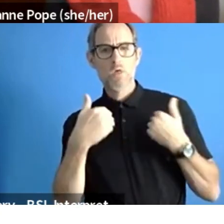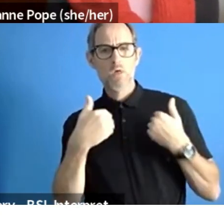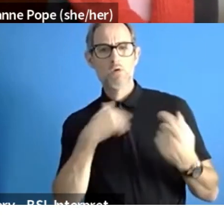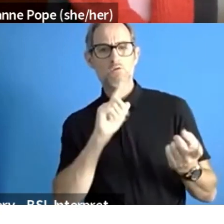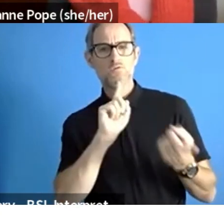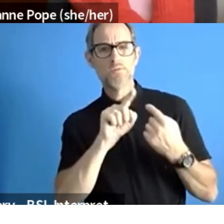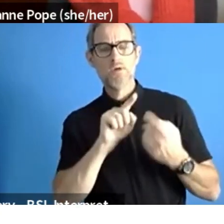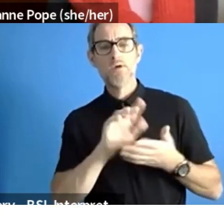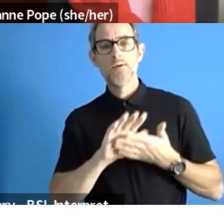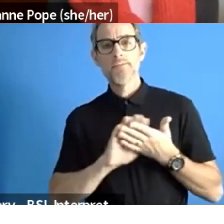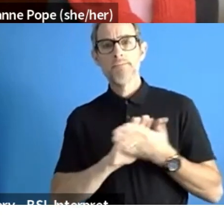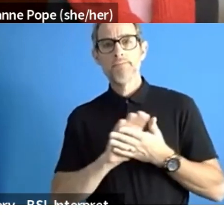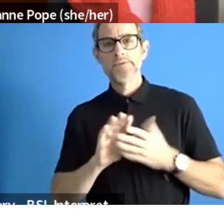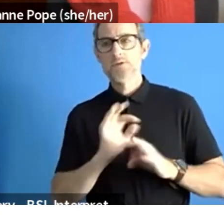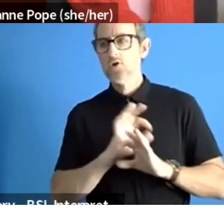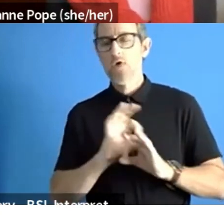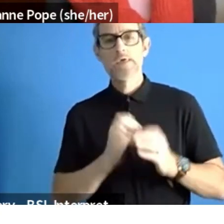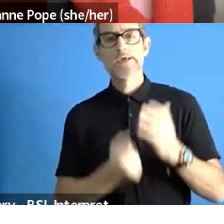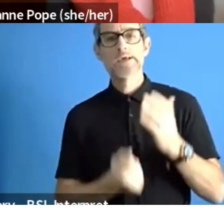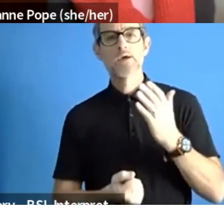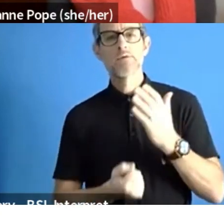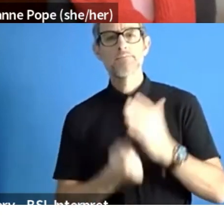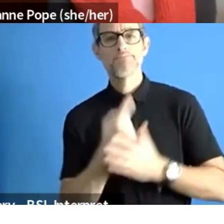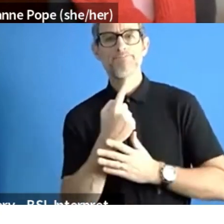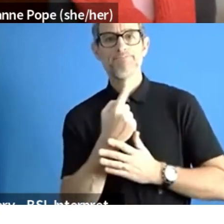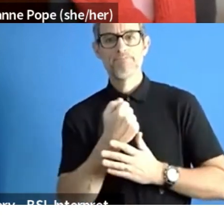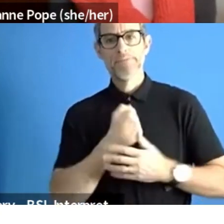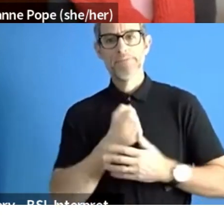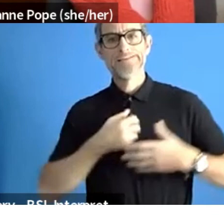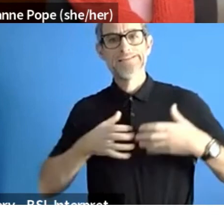Nothing specific has come up within my team, the Casebook